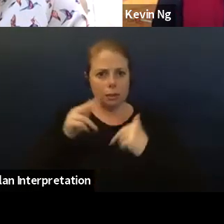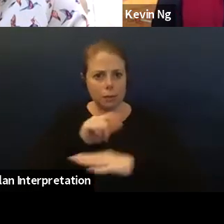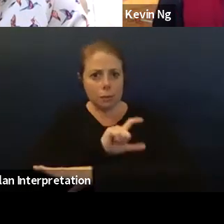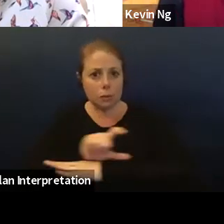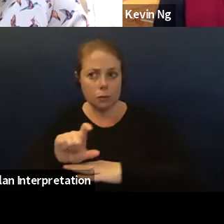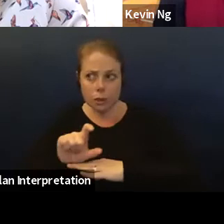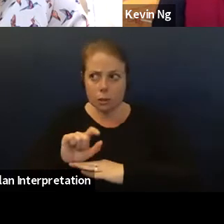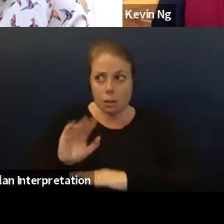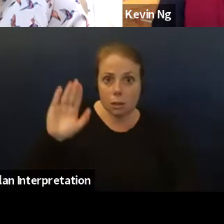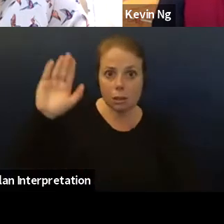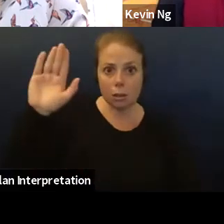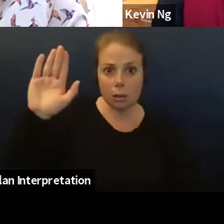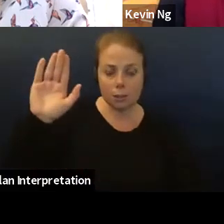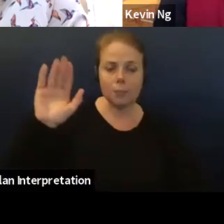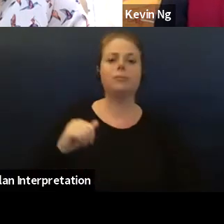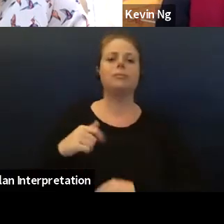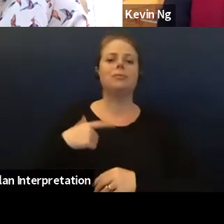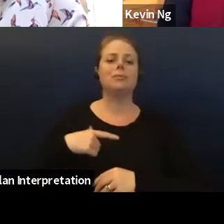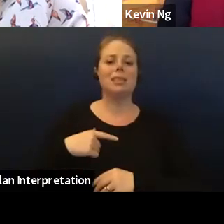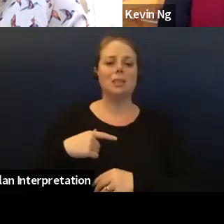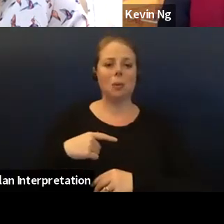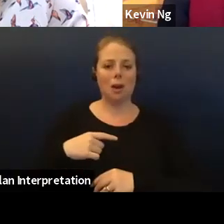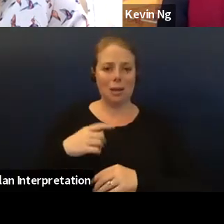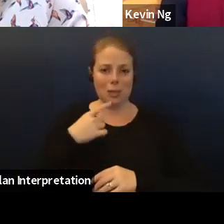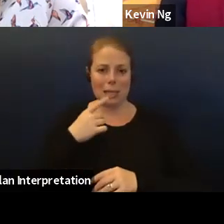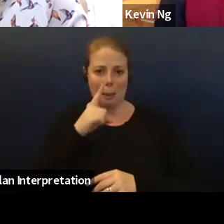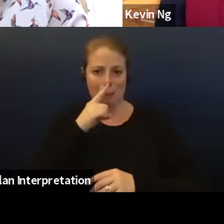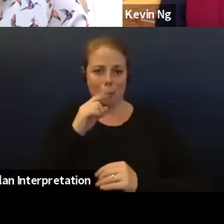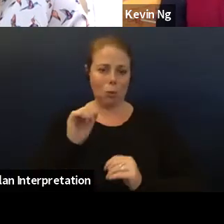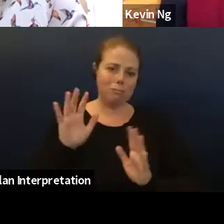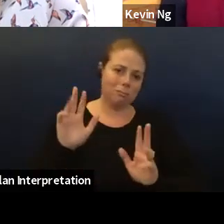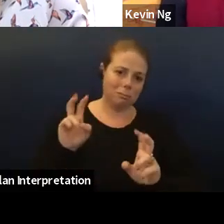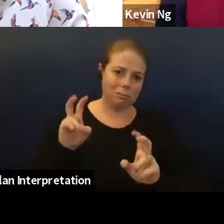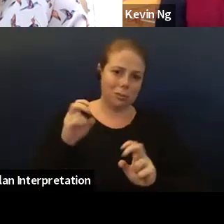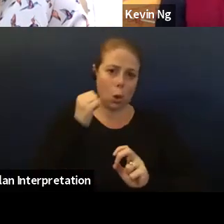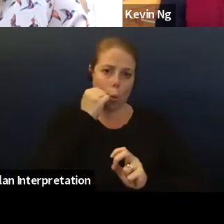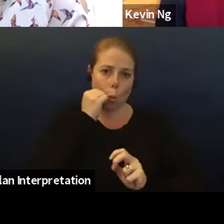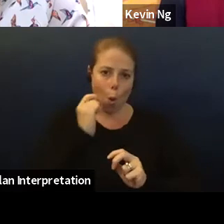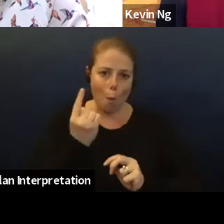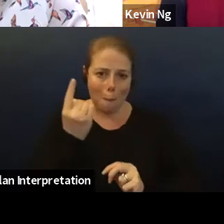people tend to warm up a little bit over the times that they've assessed and grow in that confidence.